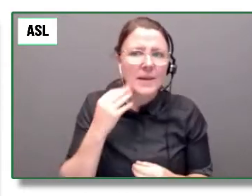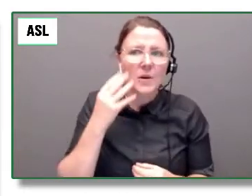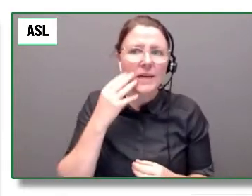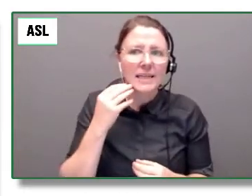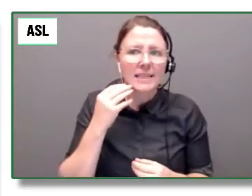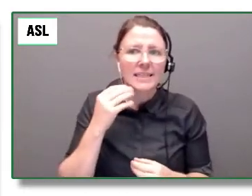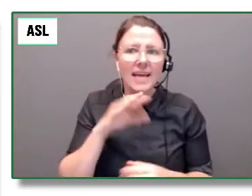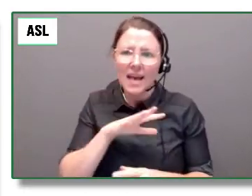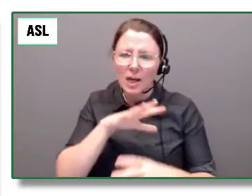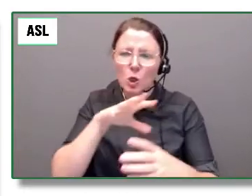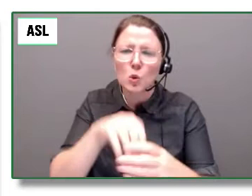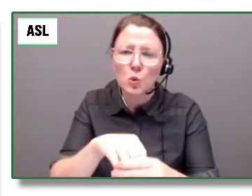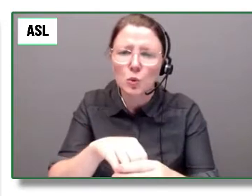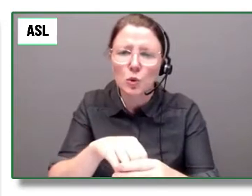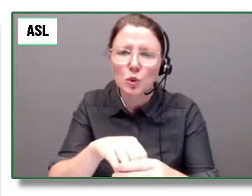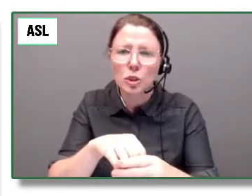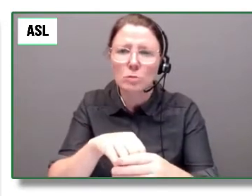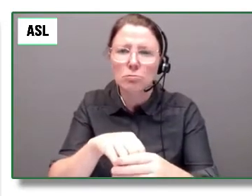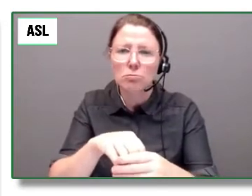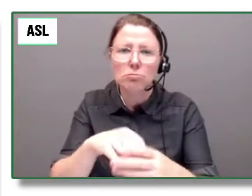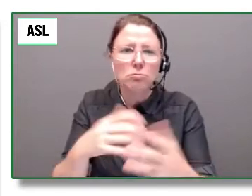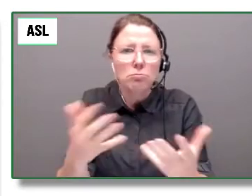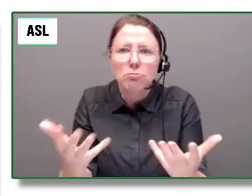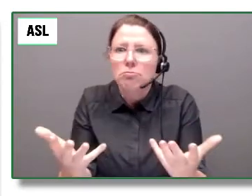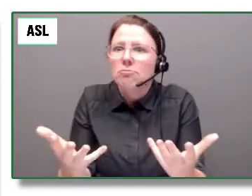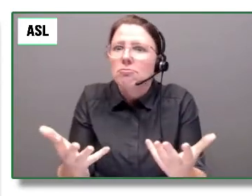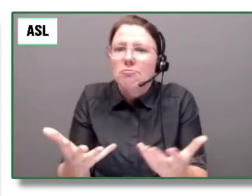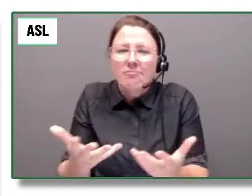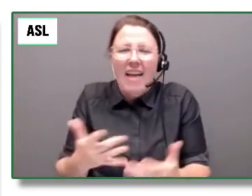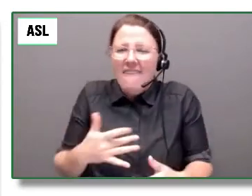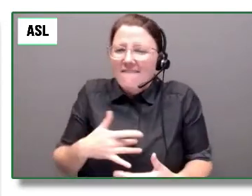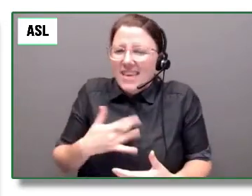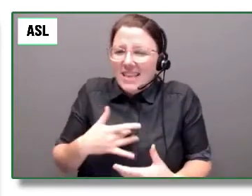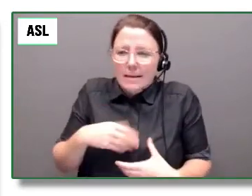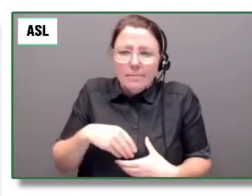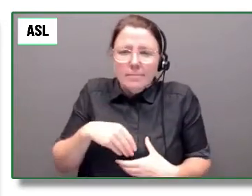intangible. You might not even know that that's what's at play, that there are